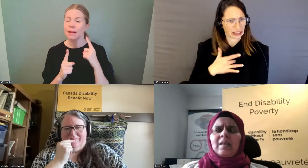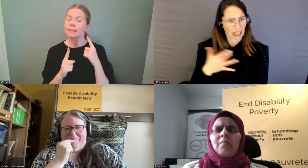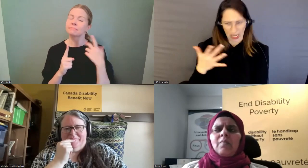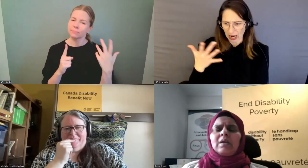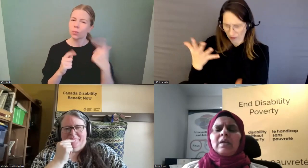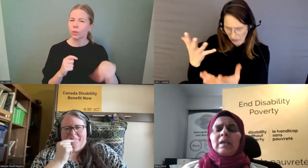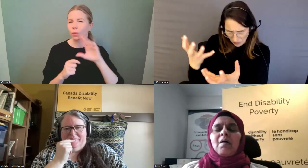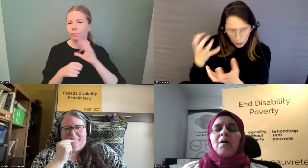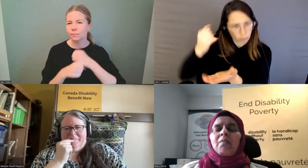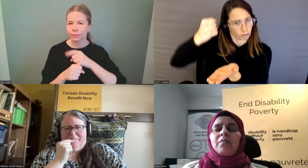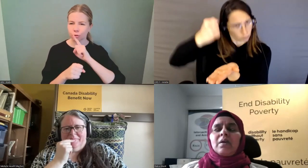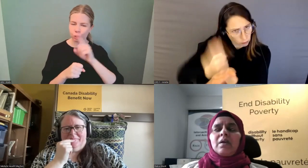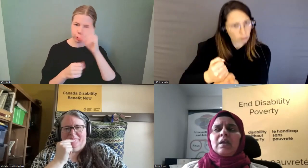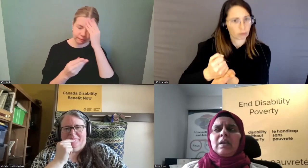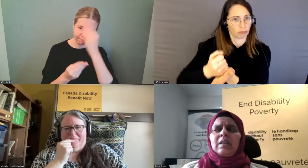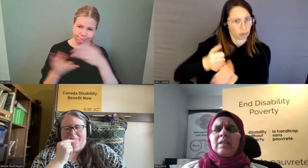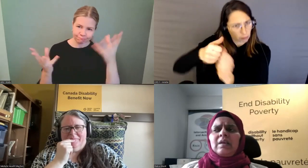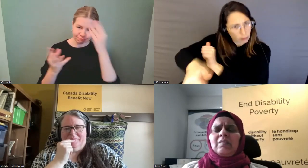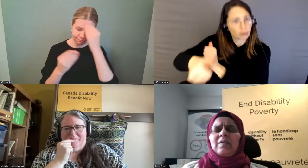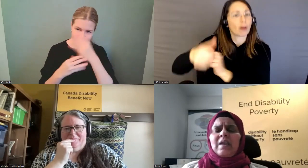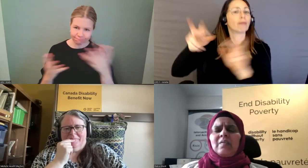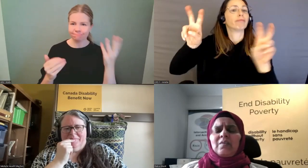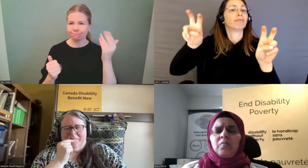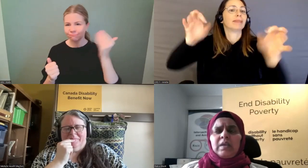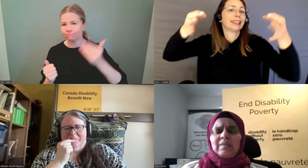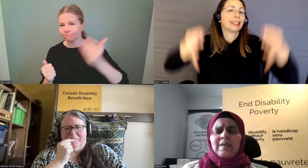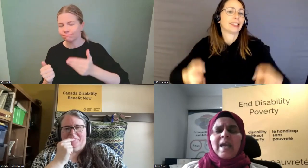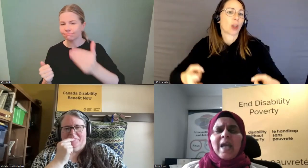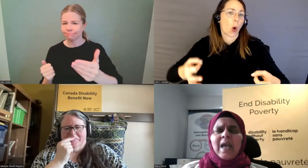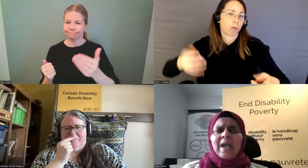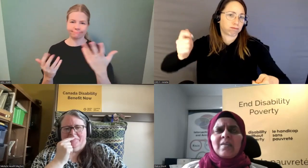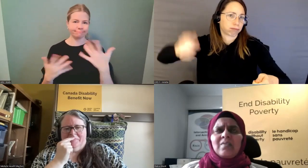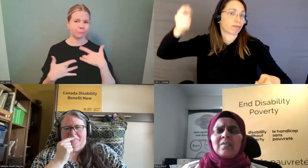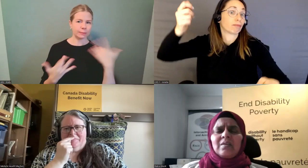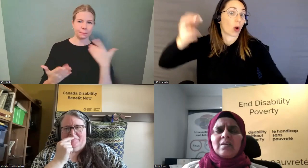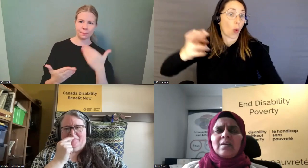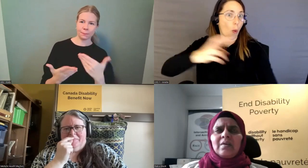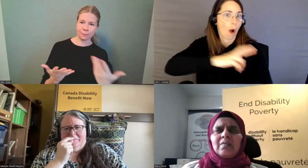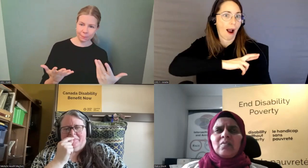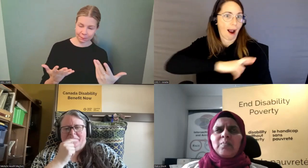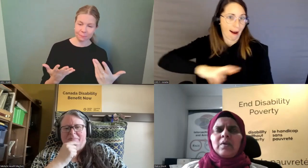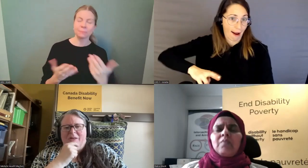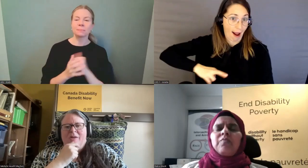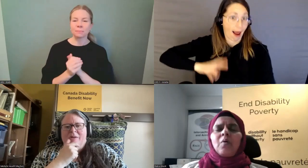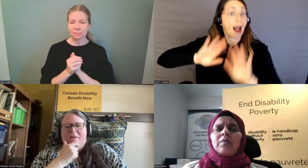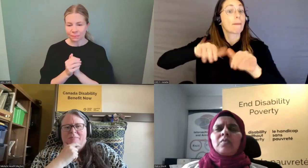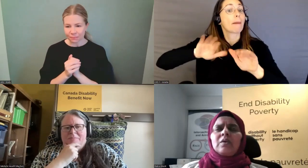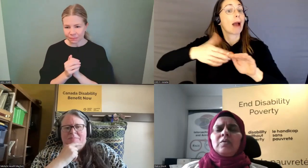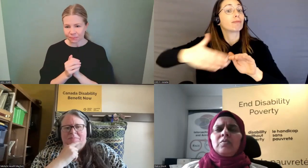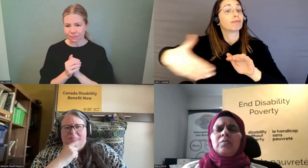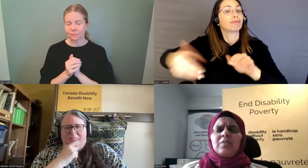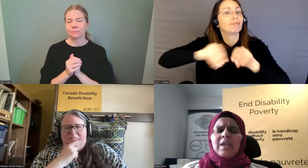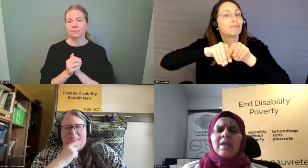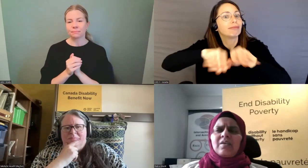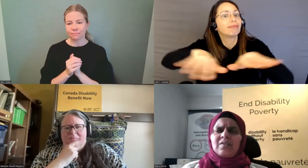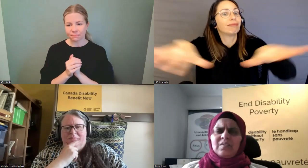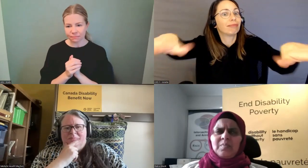WE'RE KICKING OFF IN THESE DAYS AND WEEKS AHEAD TO BRING FORTH YOU THE CANADA DISABILITY